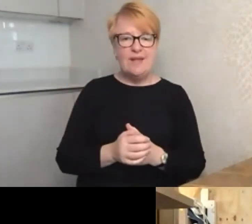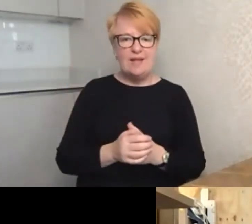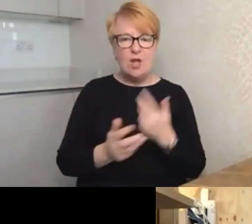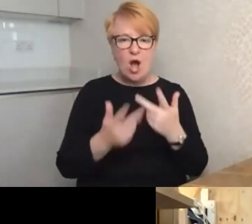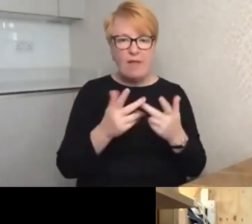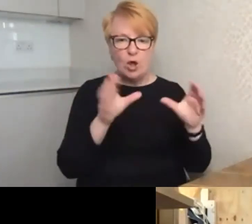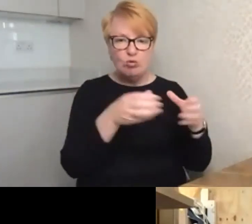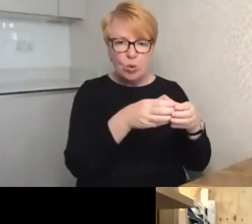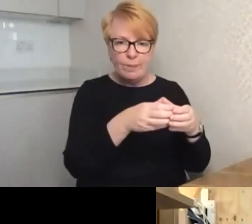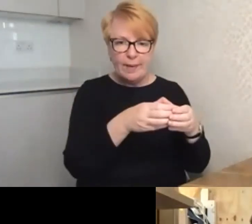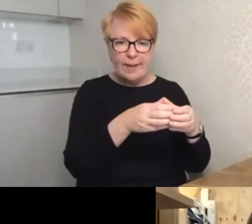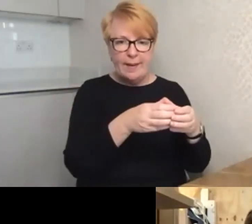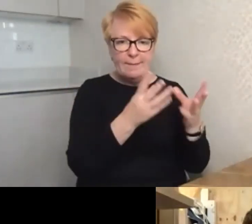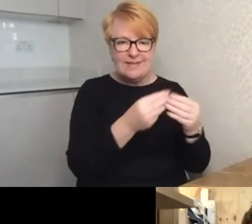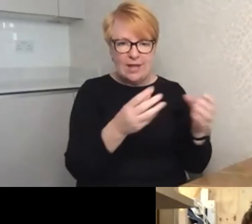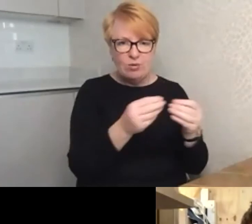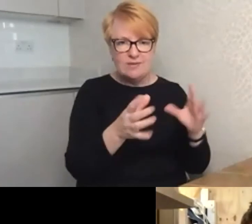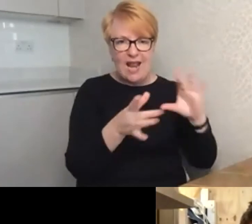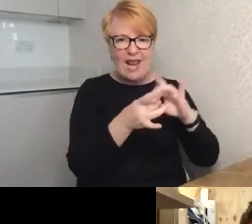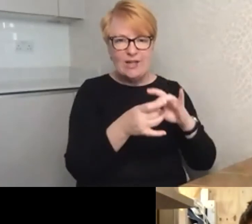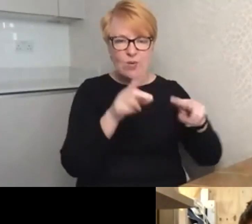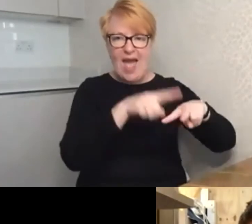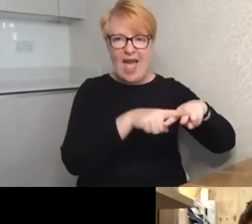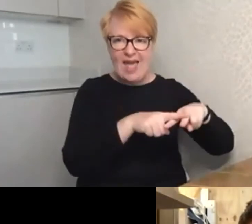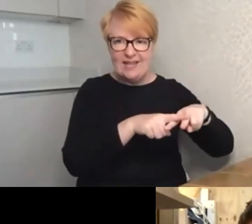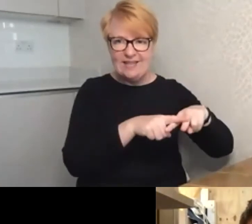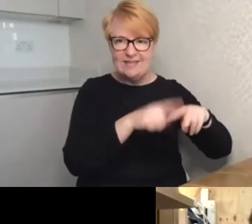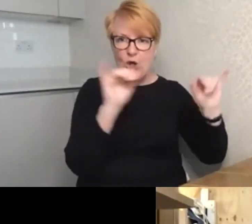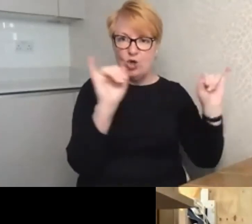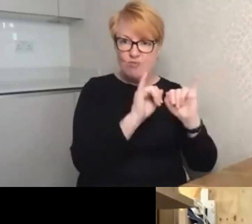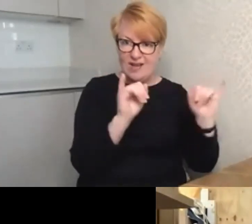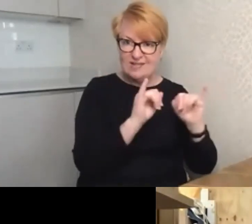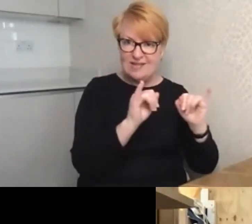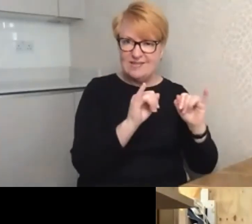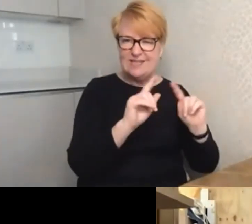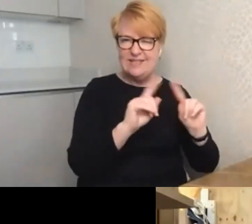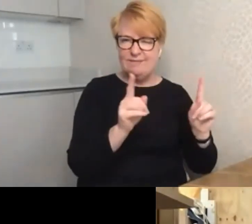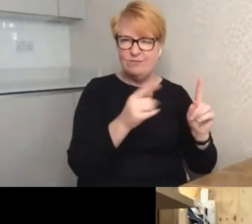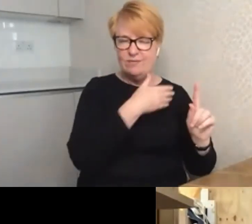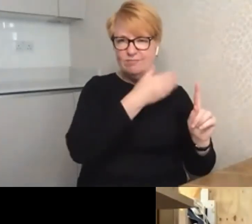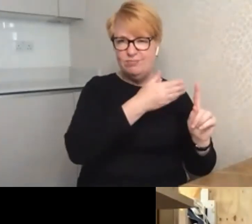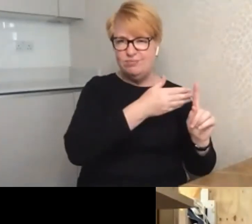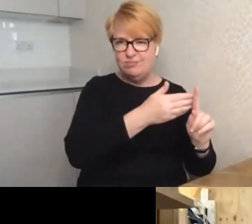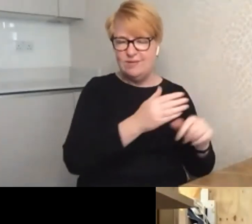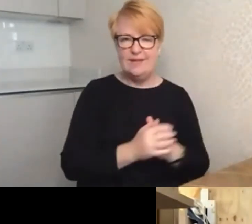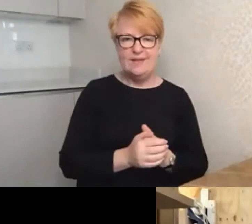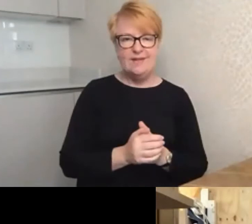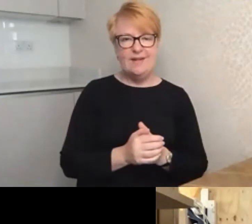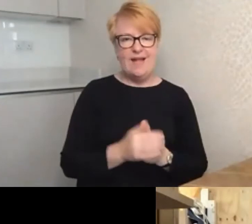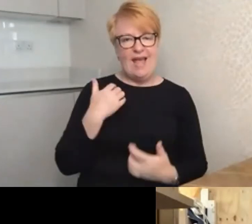the AIDS crisis, there are all these quite particular models. And also, it's quite interesting that we can we sort of, in our minds know,